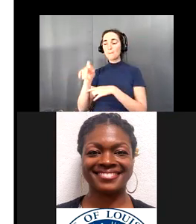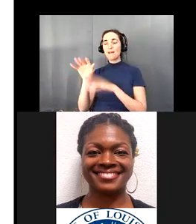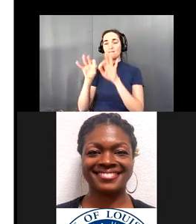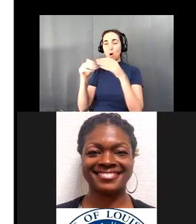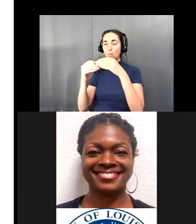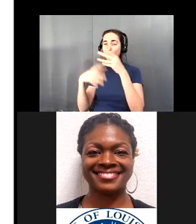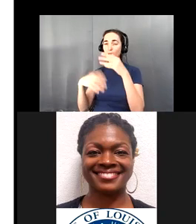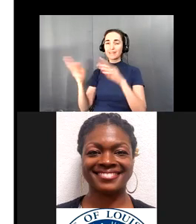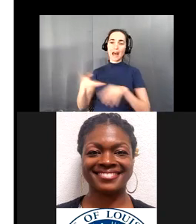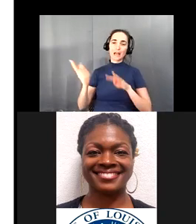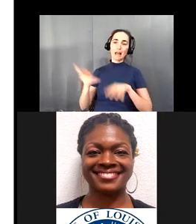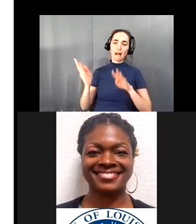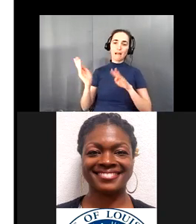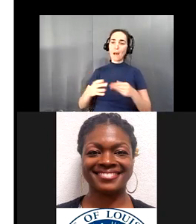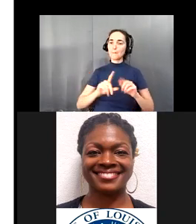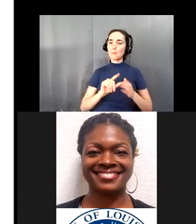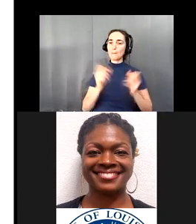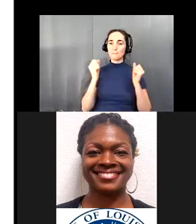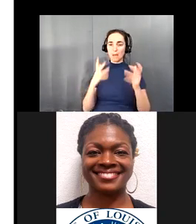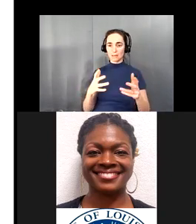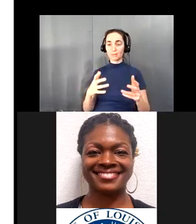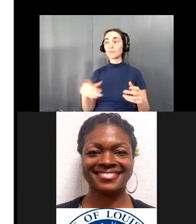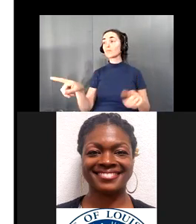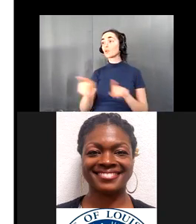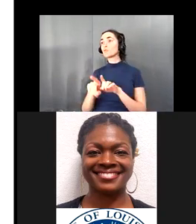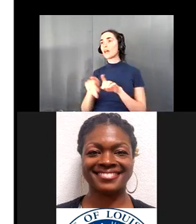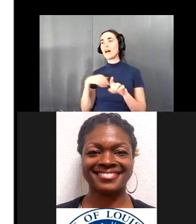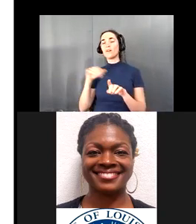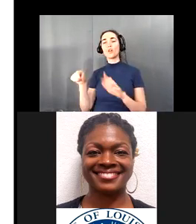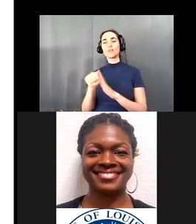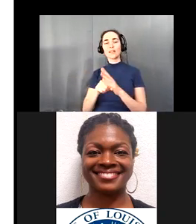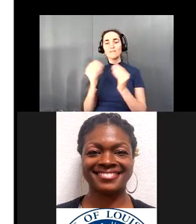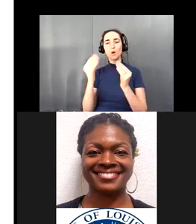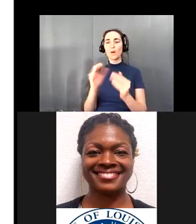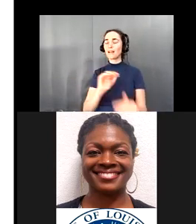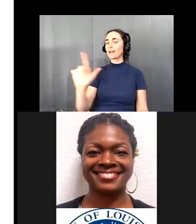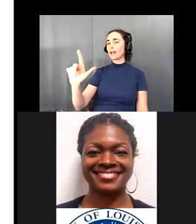are other there's other state information there that talks about McCann that talks about